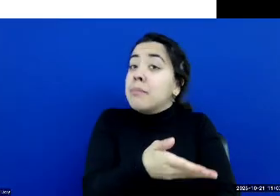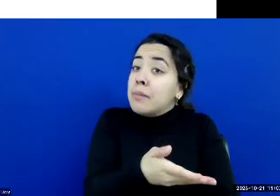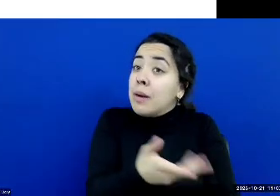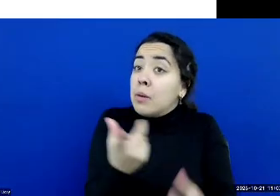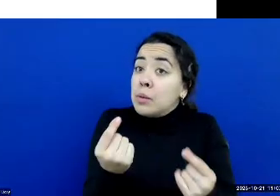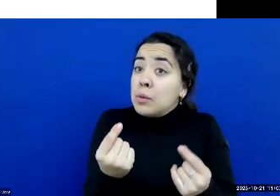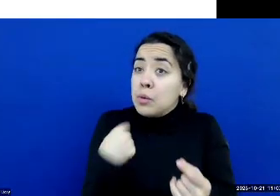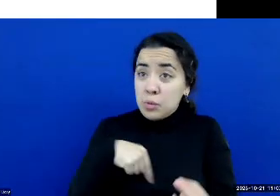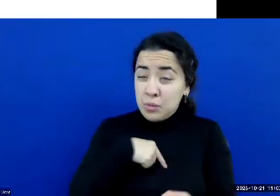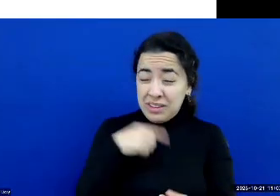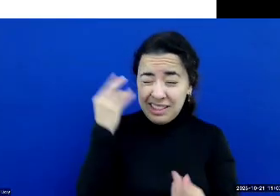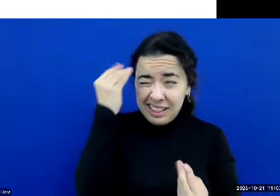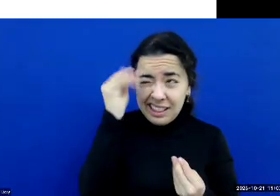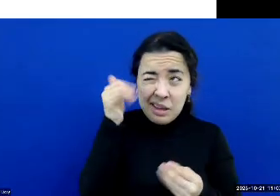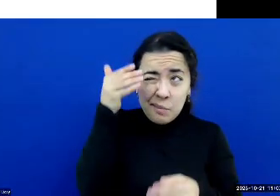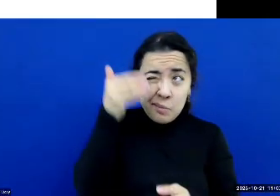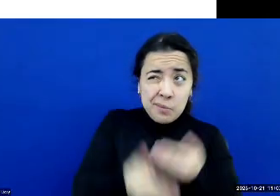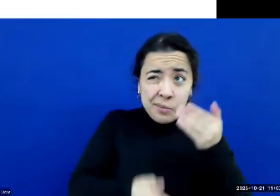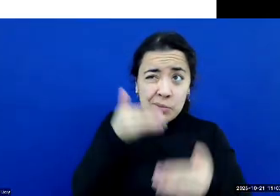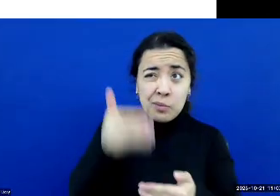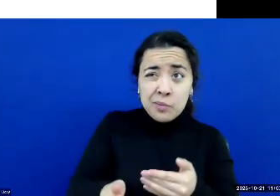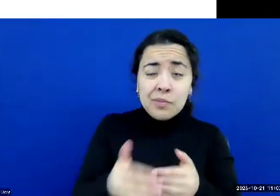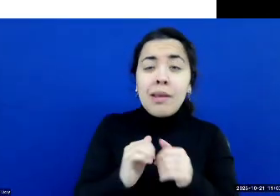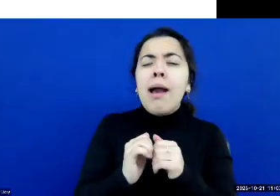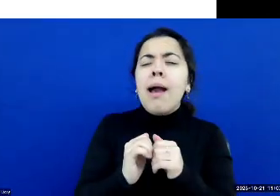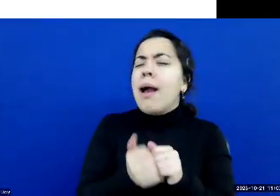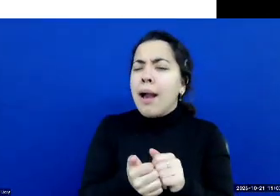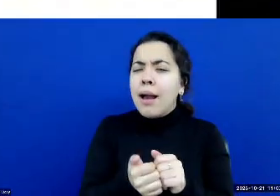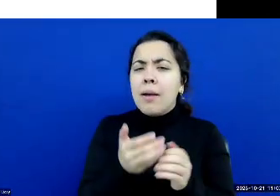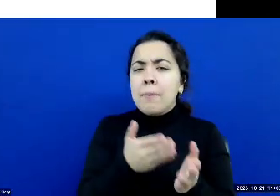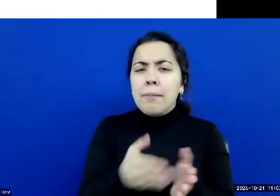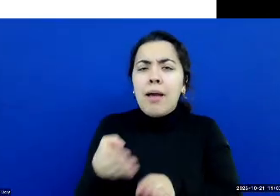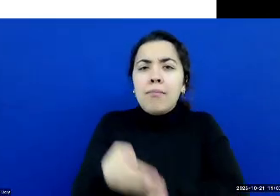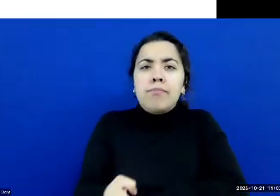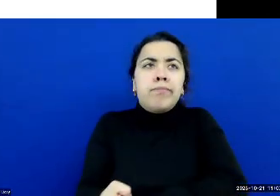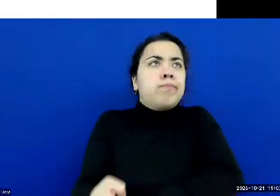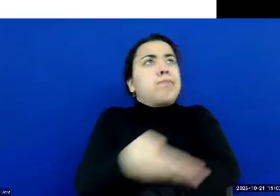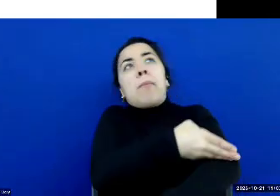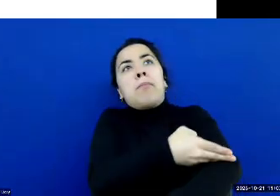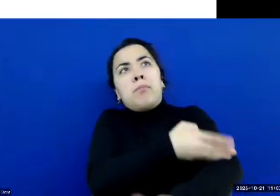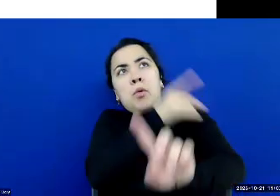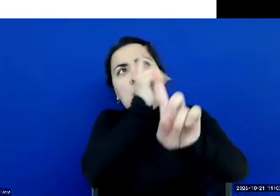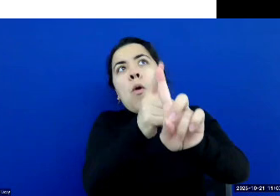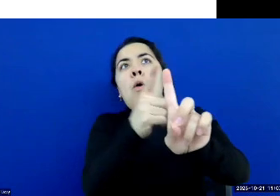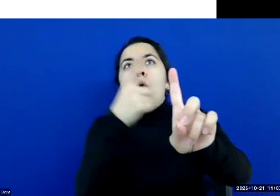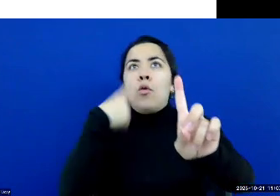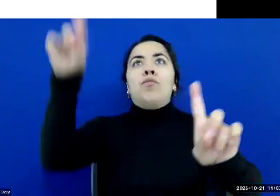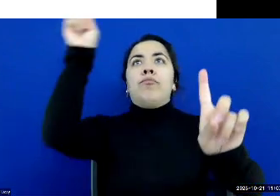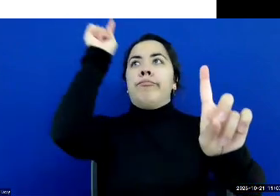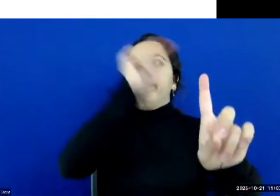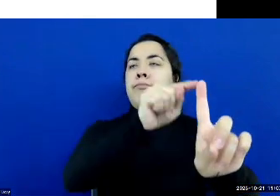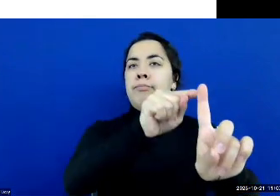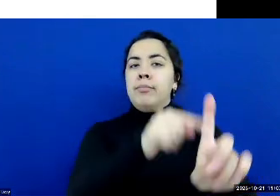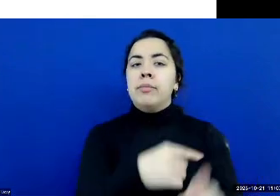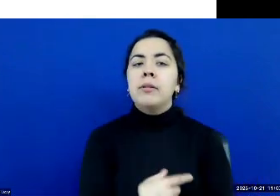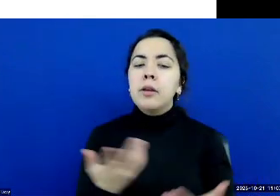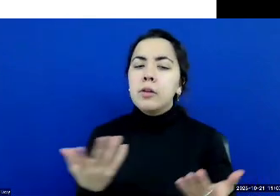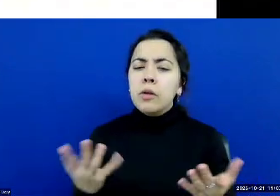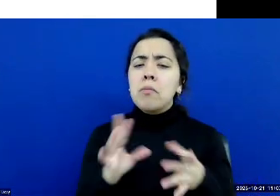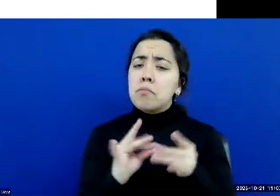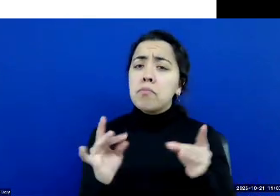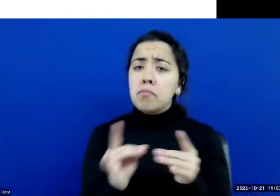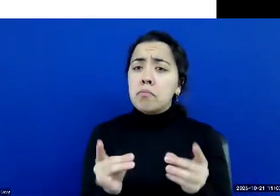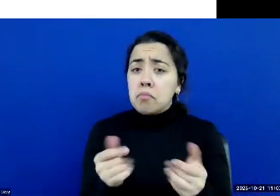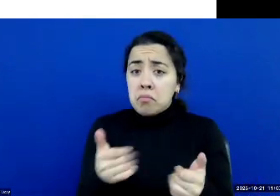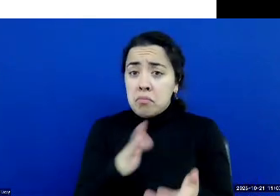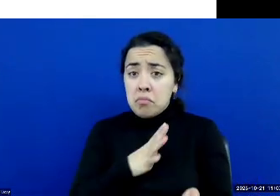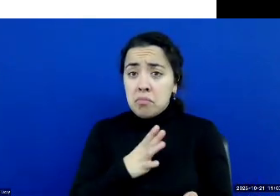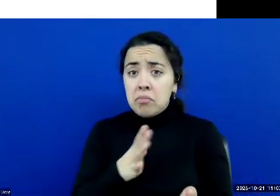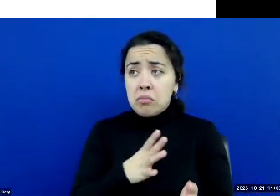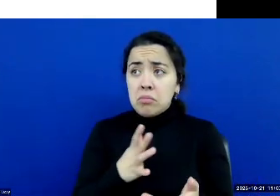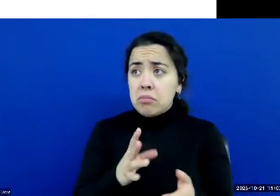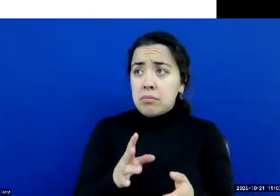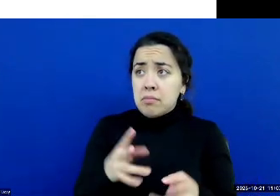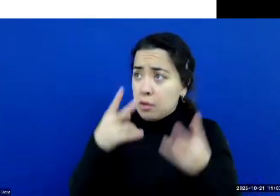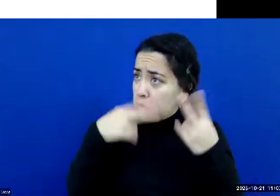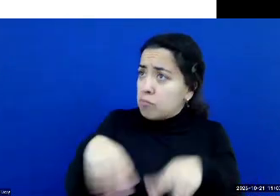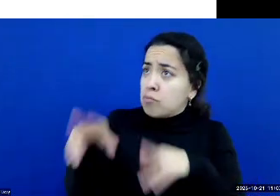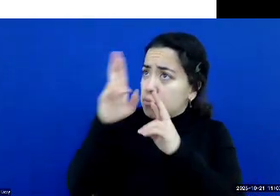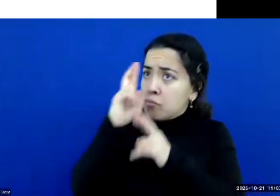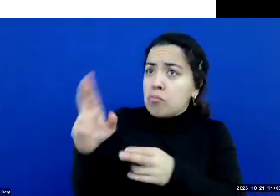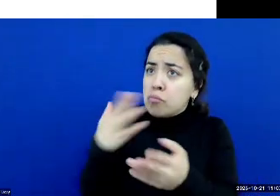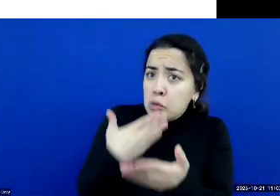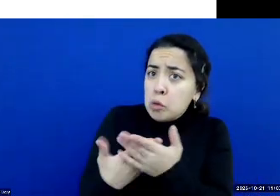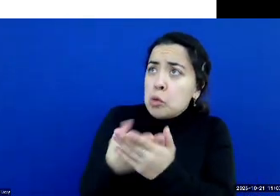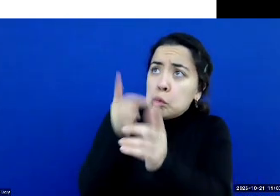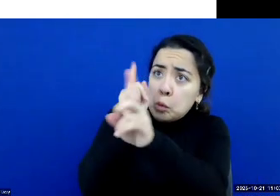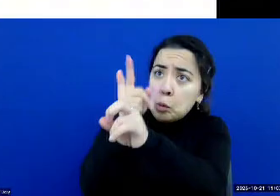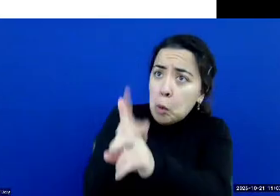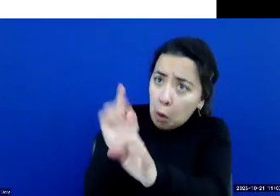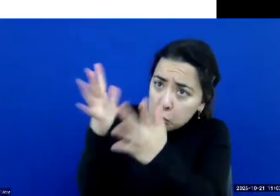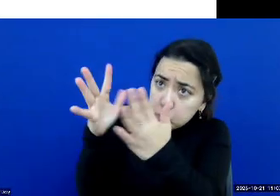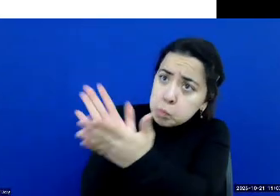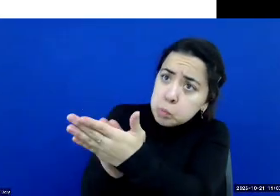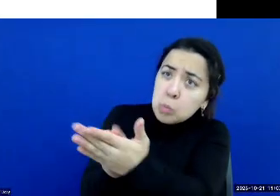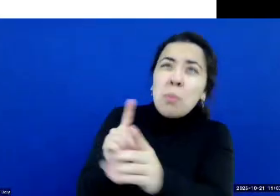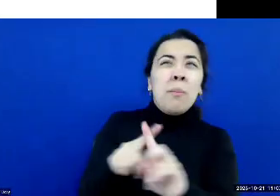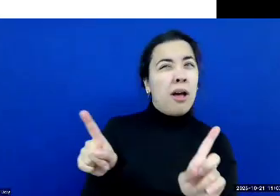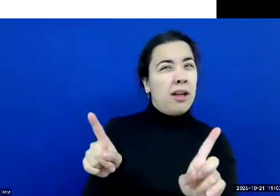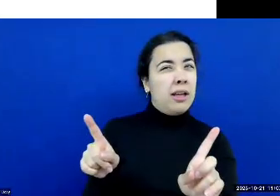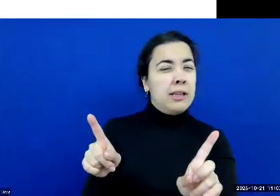Kathleen DeForest: But we don't always take into consideration the process of how we're going to get to that goal. So saying these things, while those goals are very admirable and very good things to aim for.